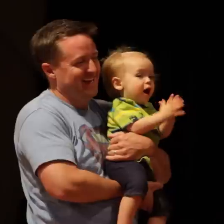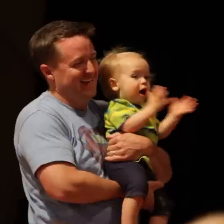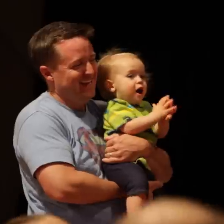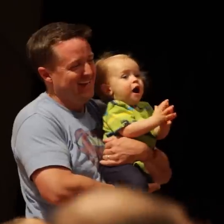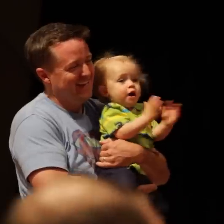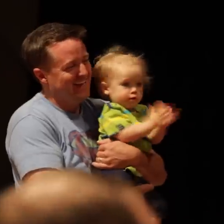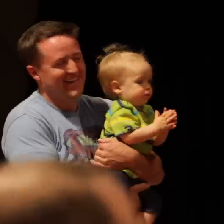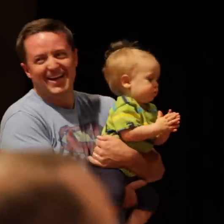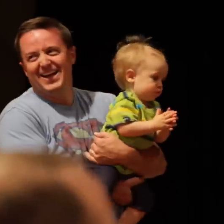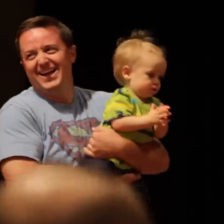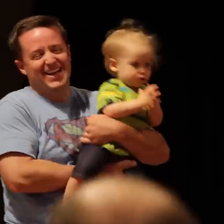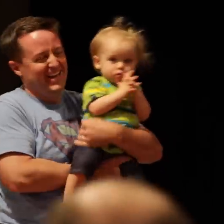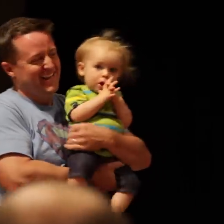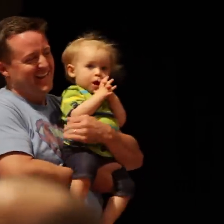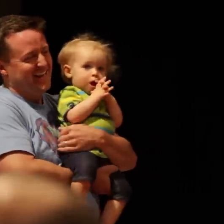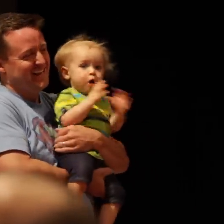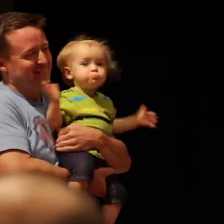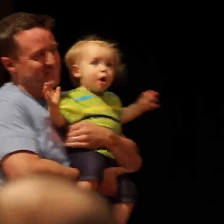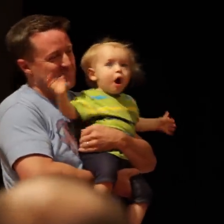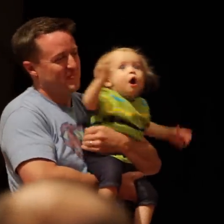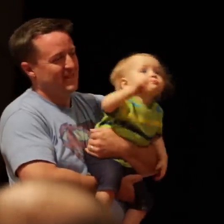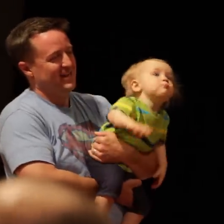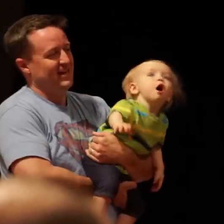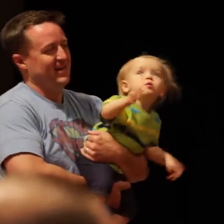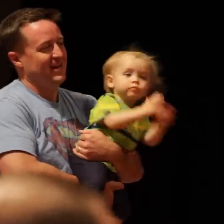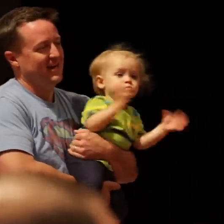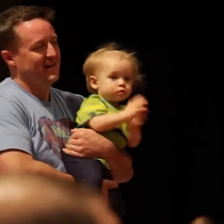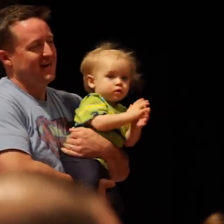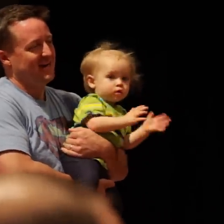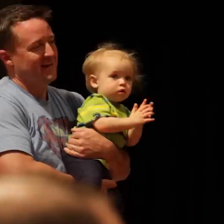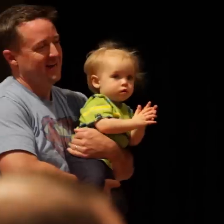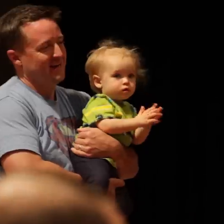I guess I should say Derrick is family, so I will not put you all on the spot like that.